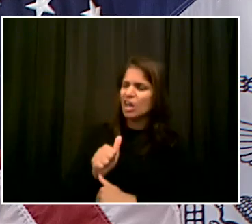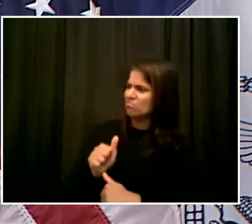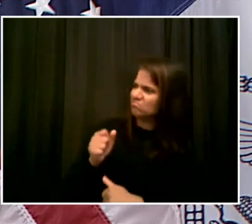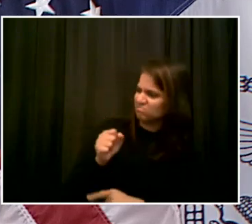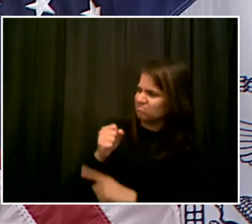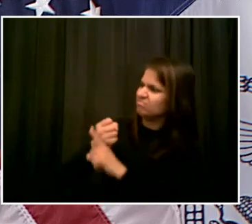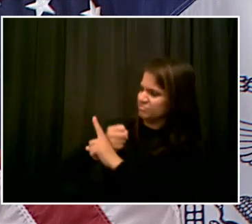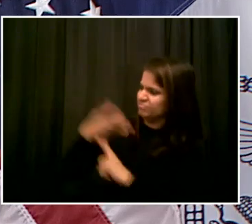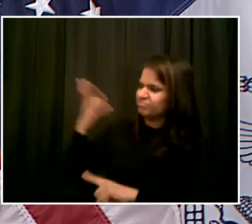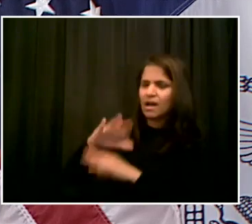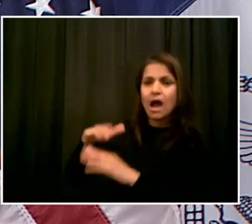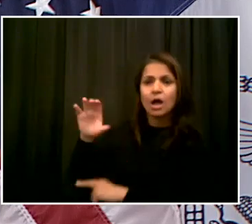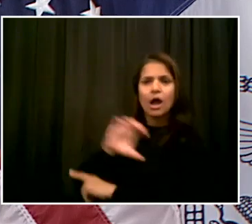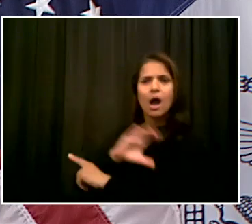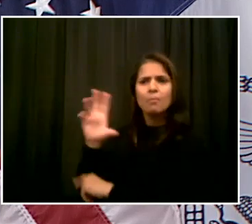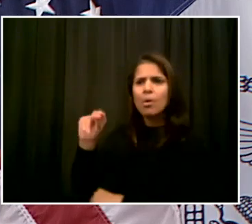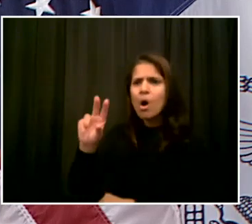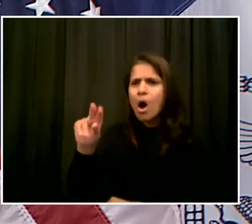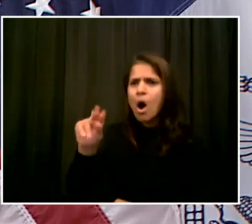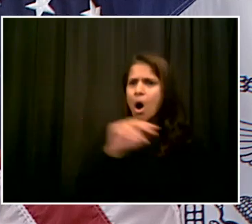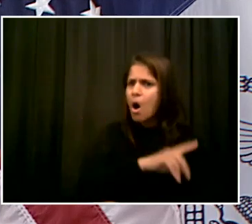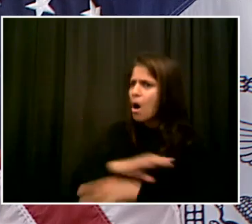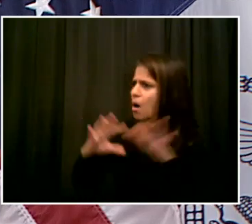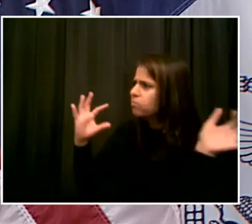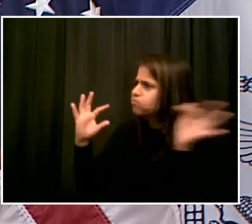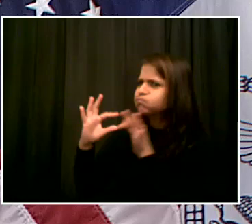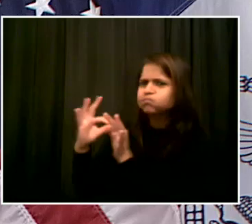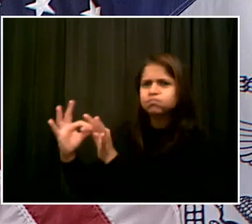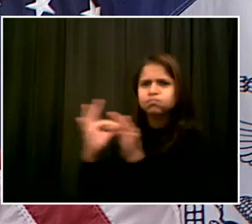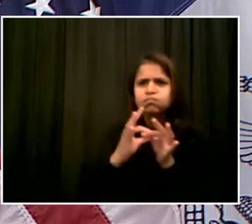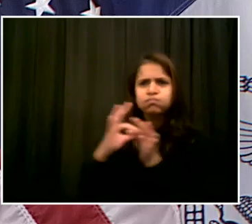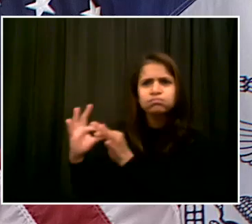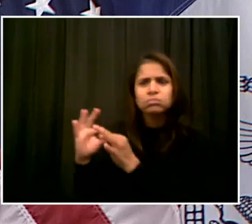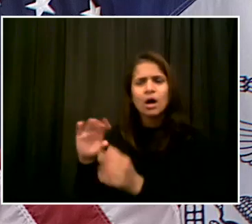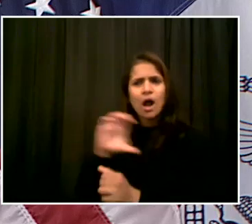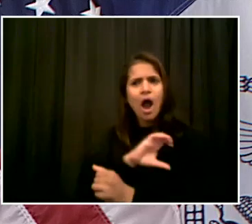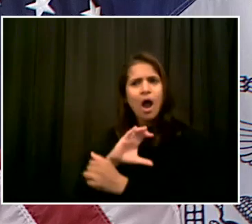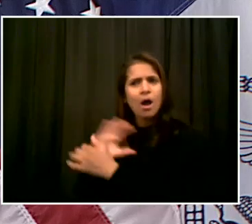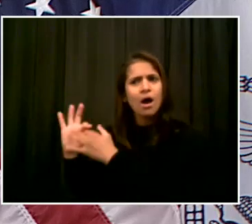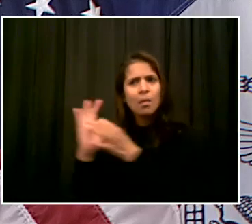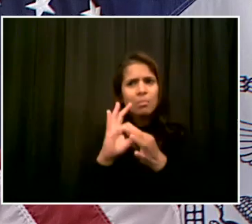APPROACH AND I WANT TO SAY THAT